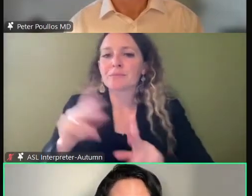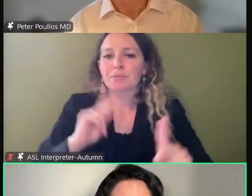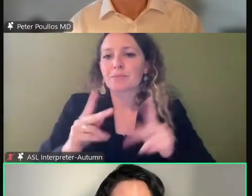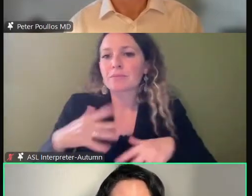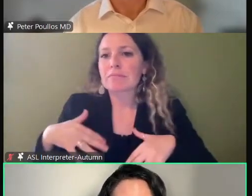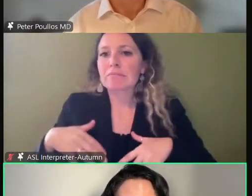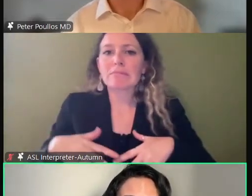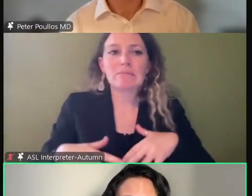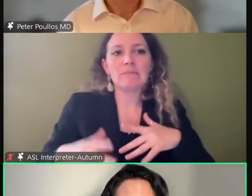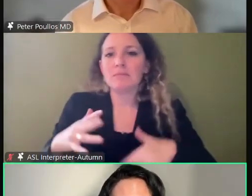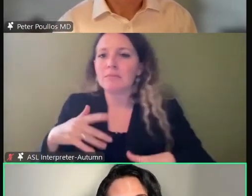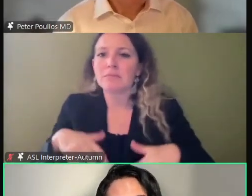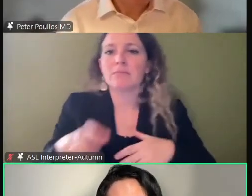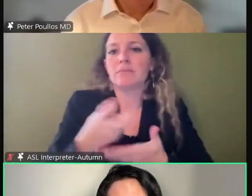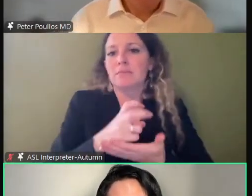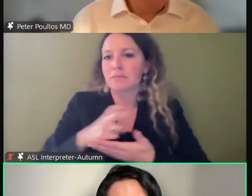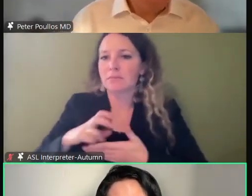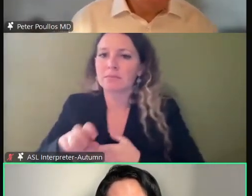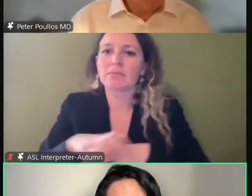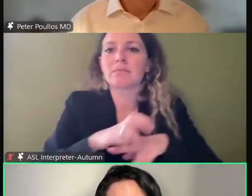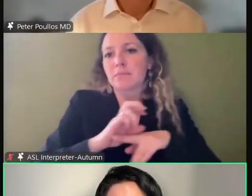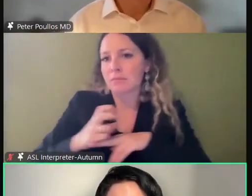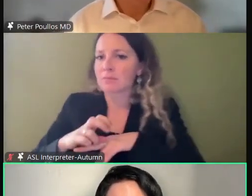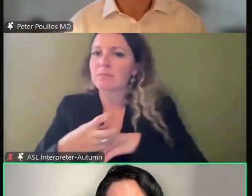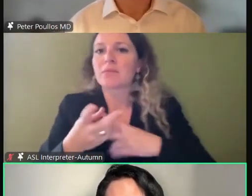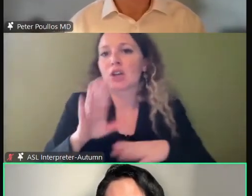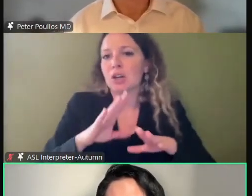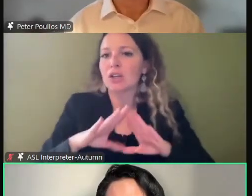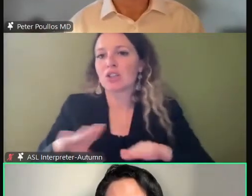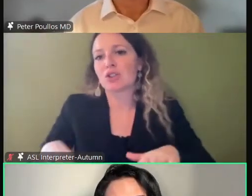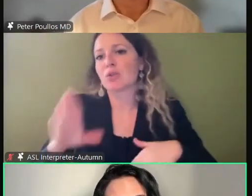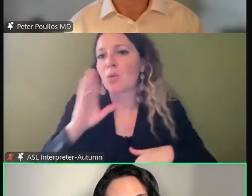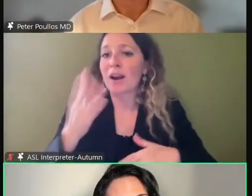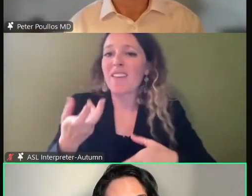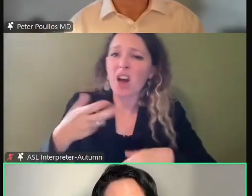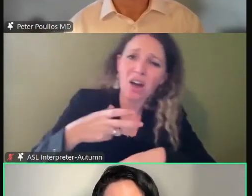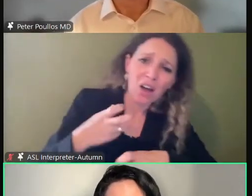the children would have a very hard time staying within the frame. And people felt they needed a